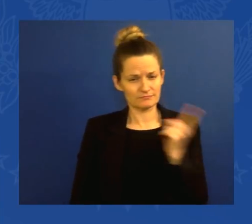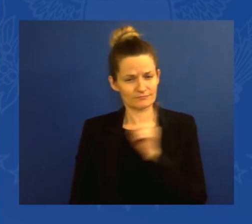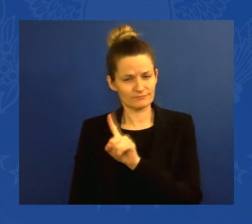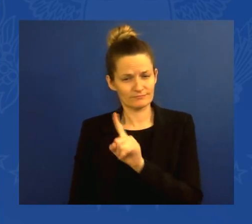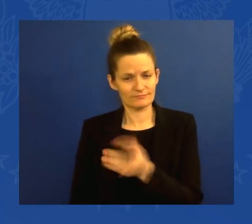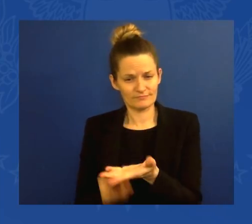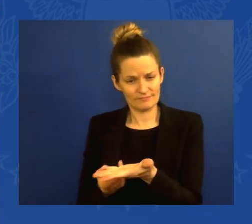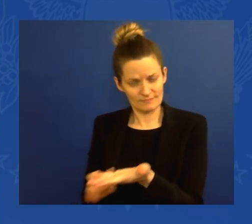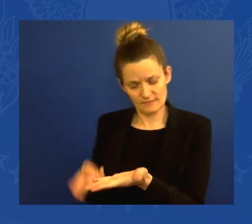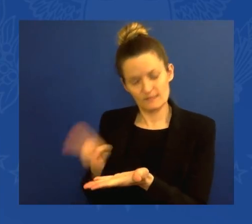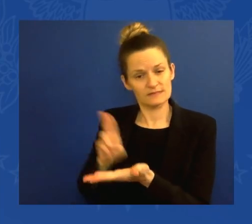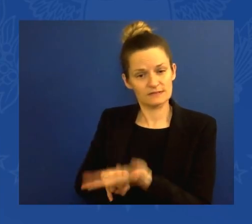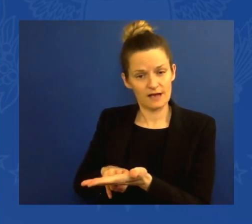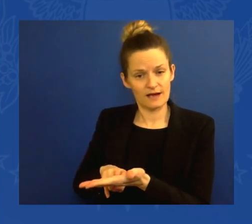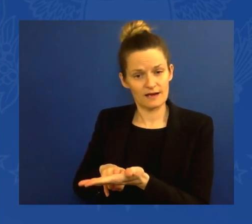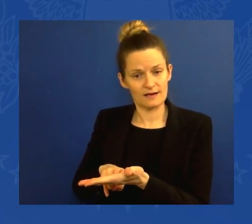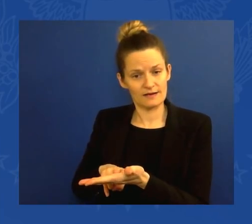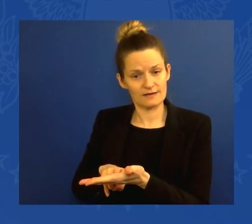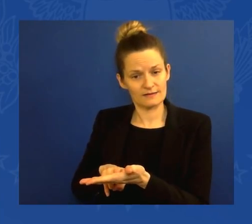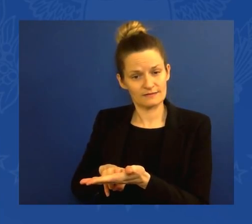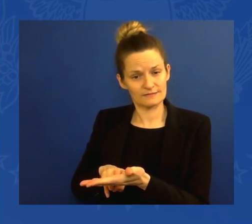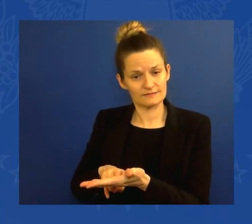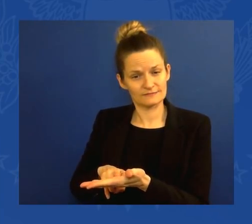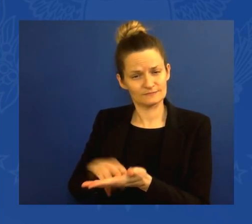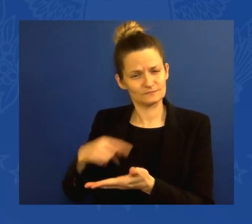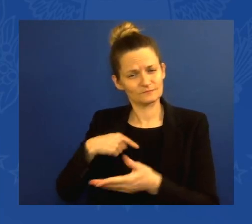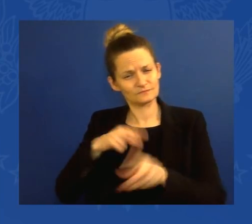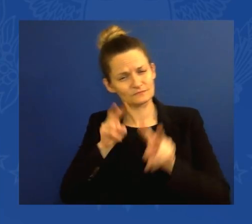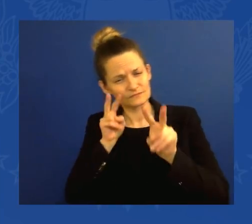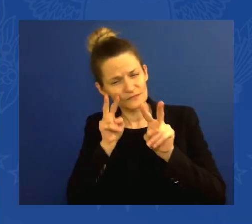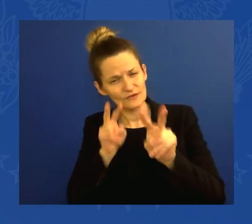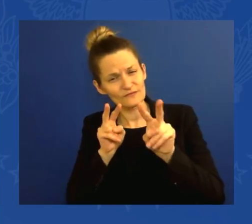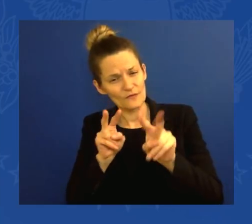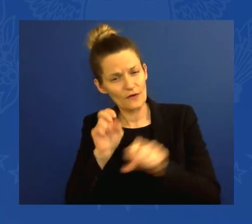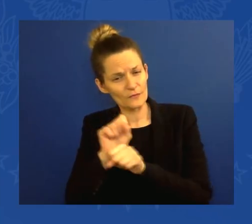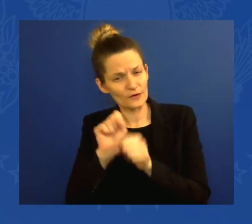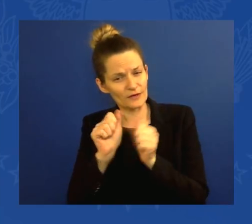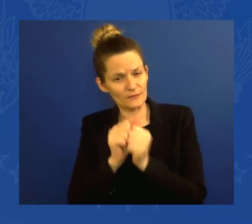I look forward to signed legislation to strengthen and renew the Violence Against Women Act.